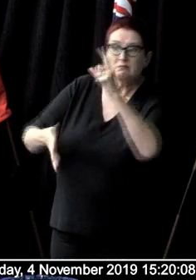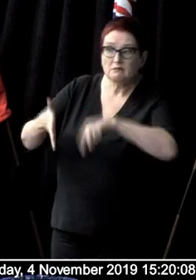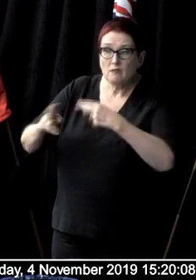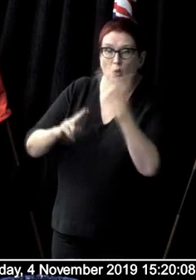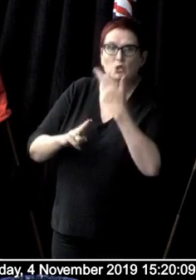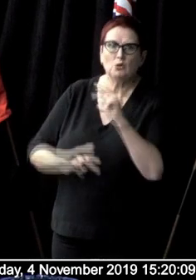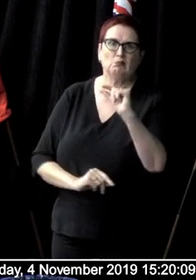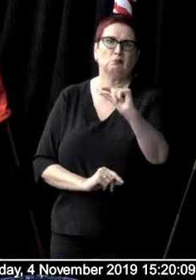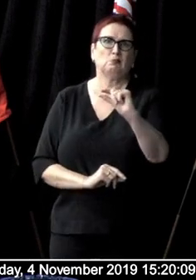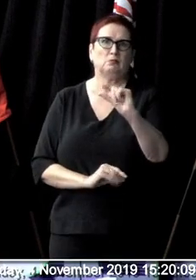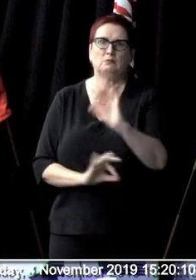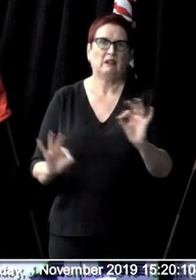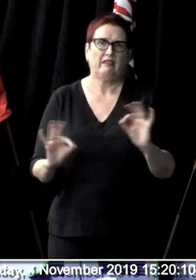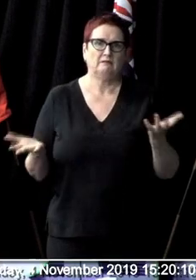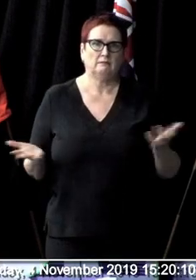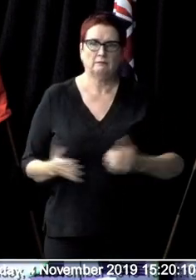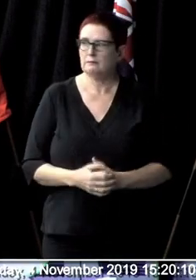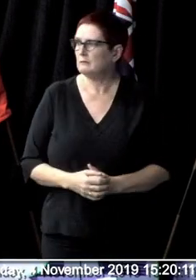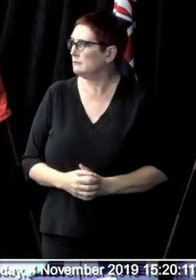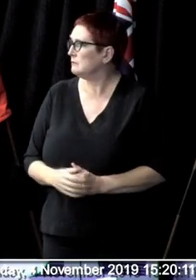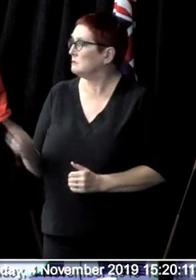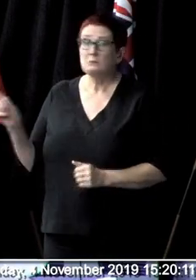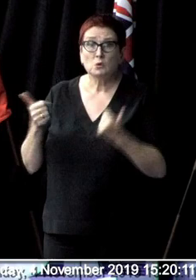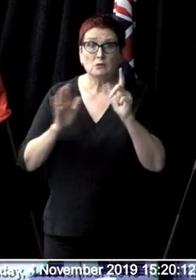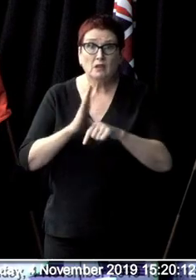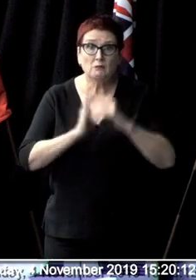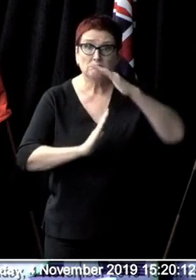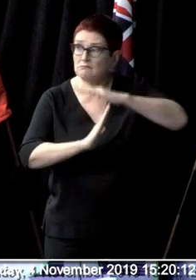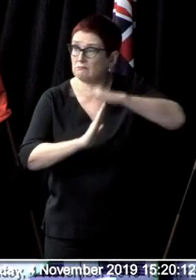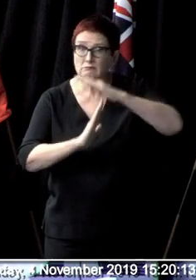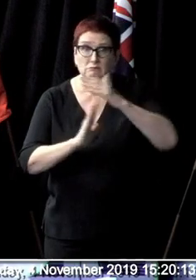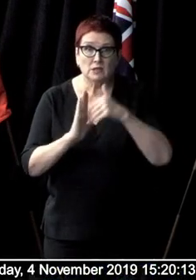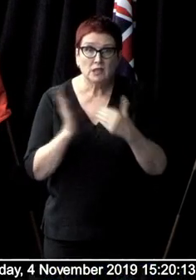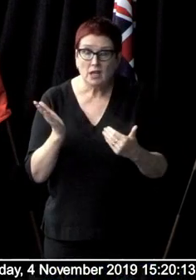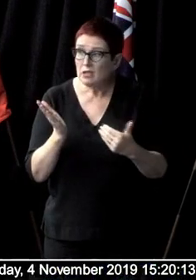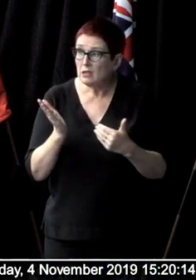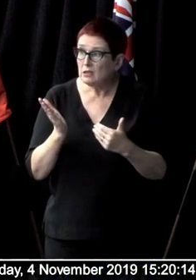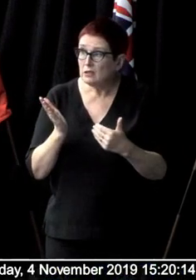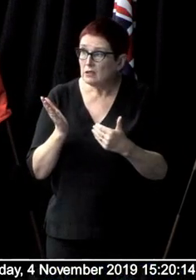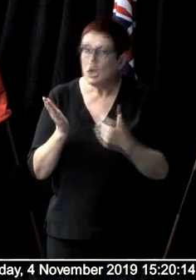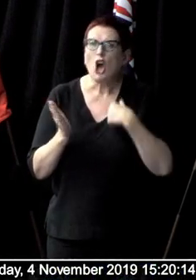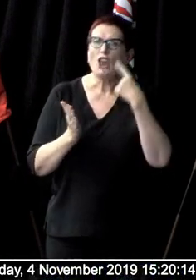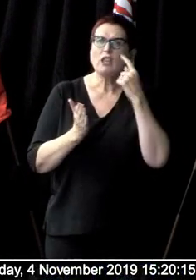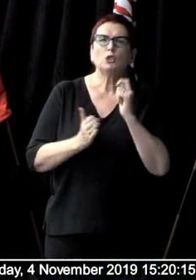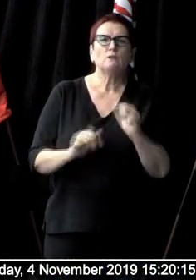Dr Mellifont, would that be a convenient time for us to have a break, or do you want to ask Mrs Wilson something? I’m about three minutes off finishing this particular topic,